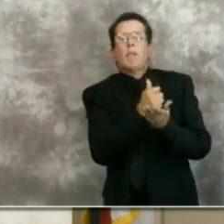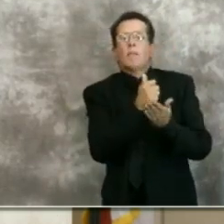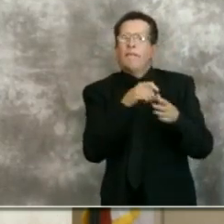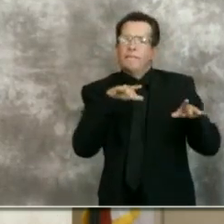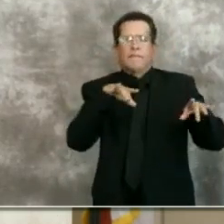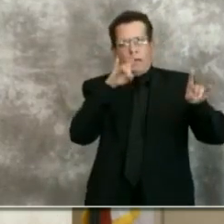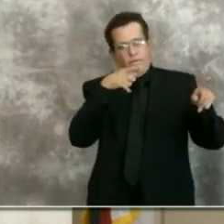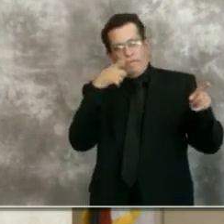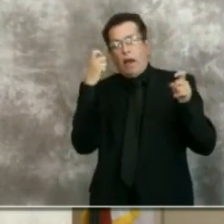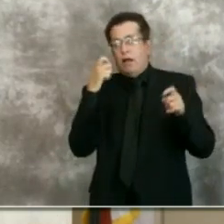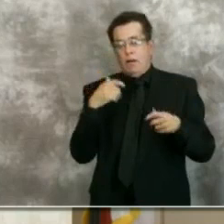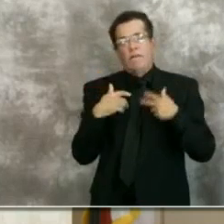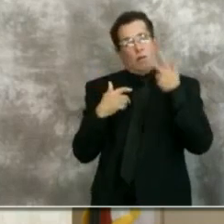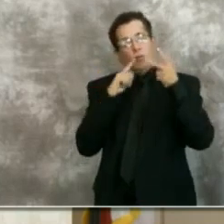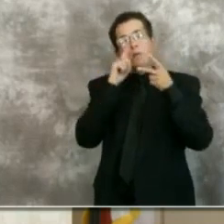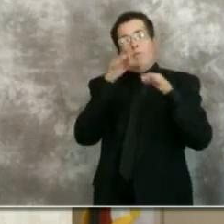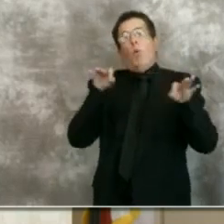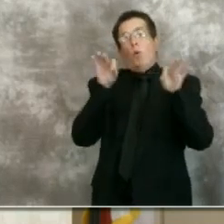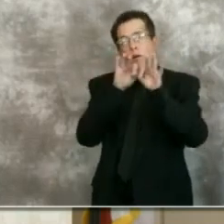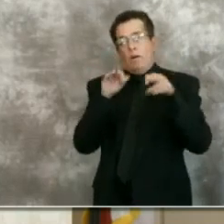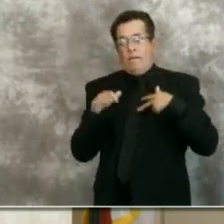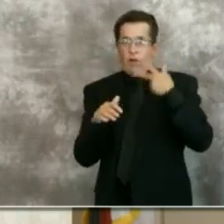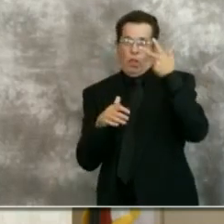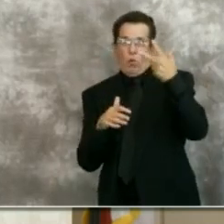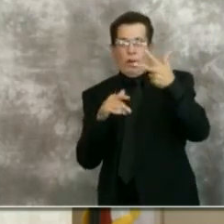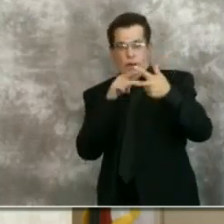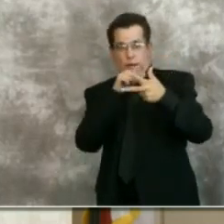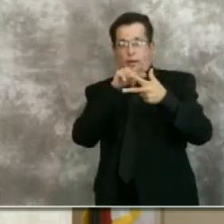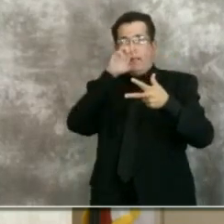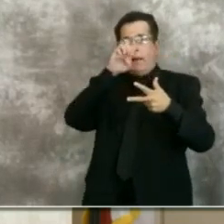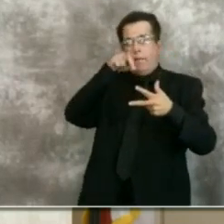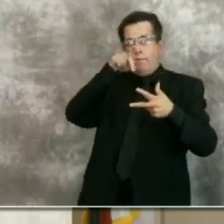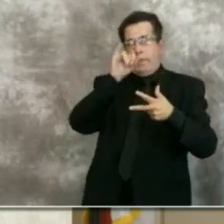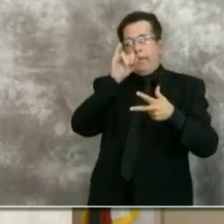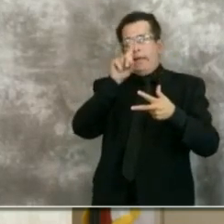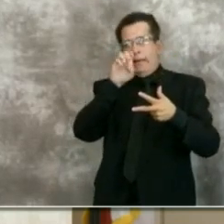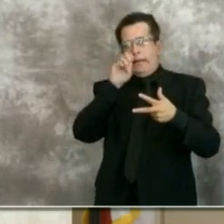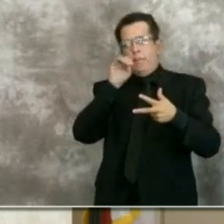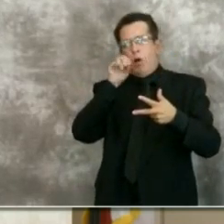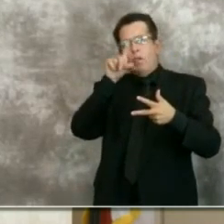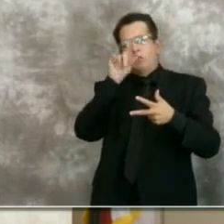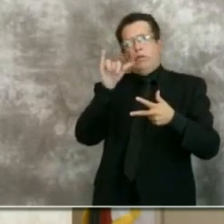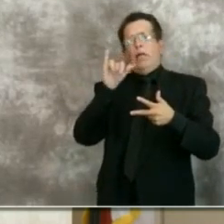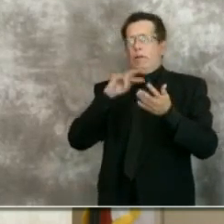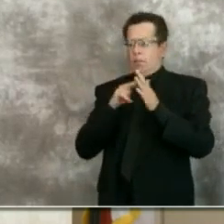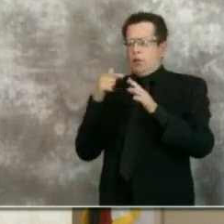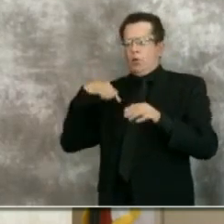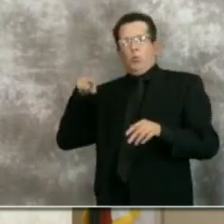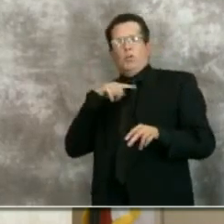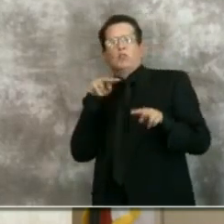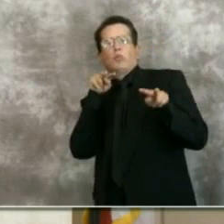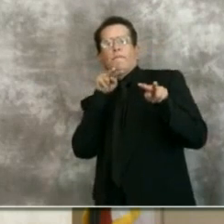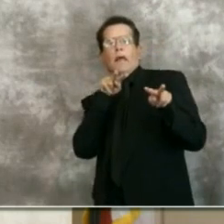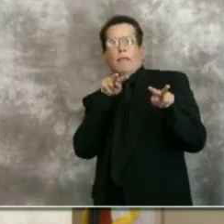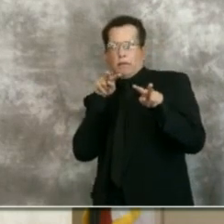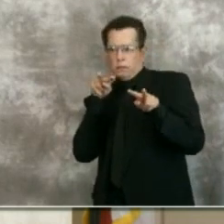TRIGGERS ARE IMPORTANT IN TERMS OF IDENTIFYING CHALLENGES AND PROBLEMS BEFORE HAND IN THERE BROADLY BROKEN